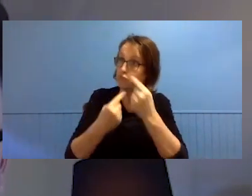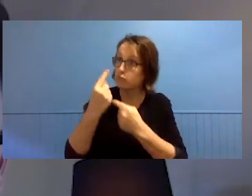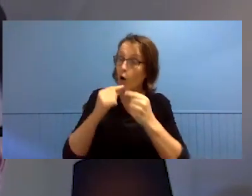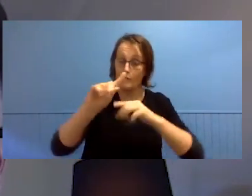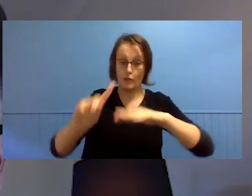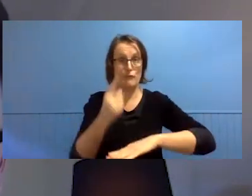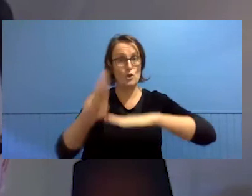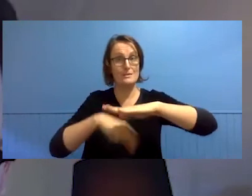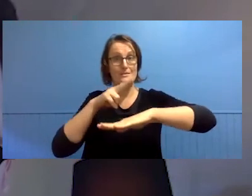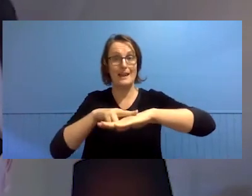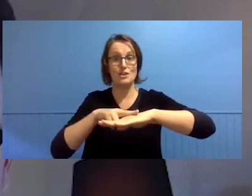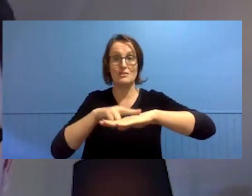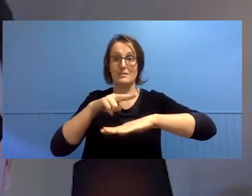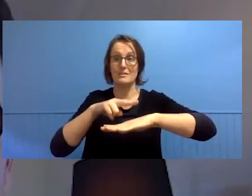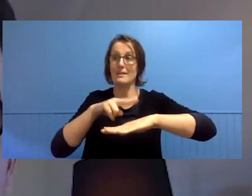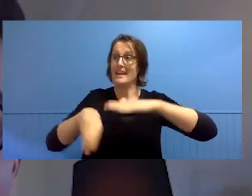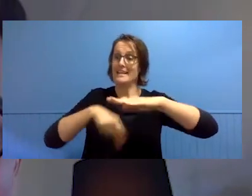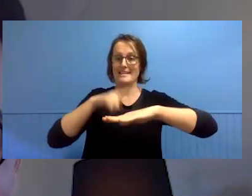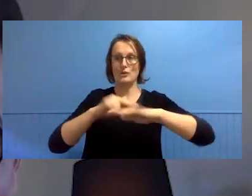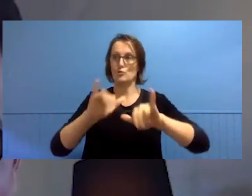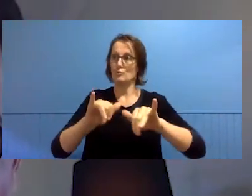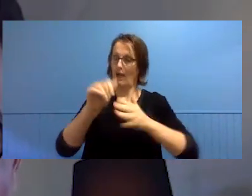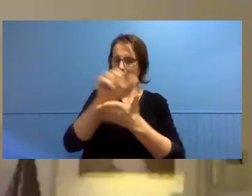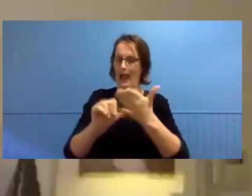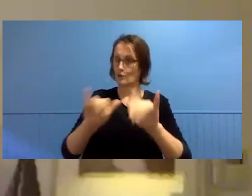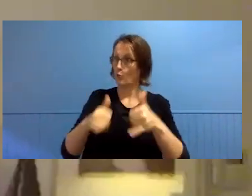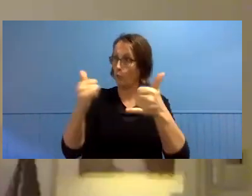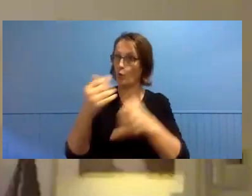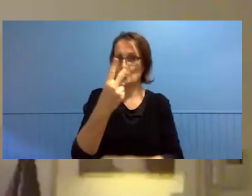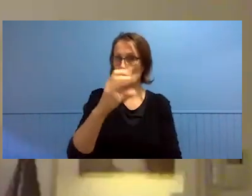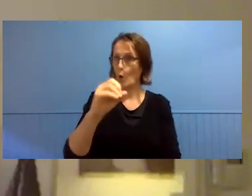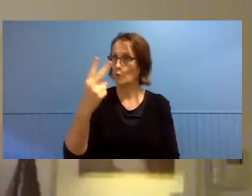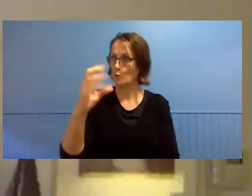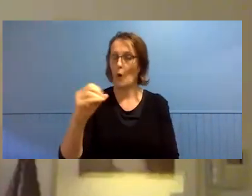National Arts Awards 2020. >> Yes, these awards have been going since